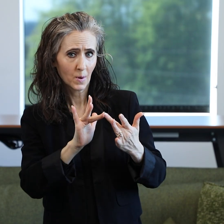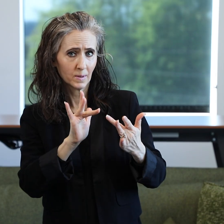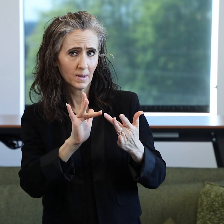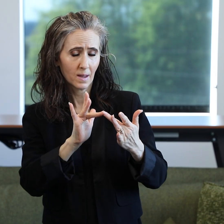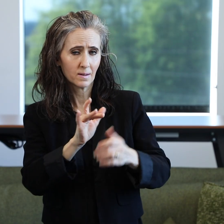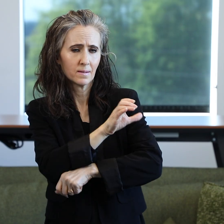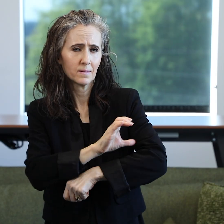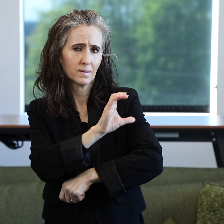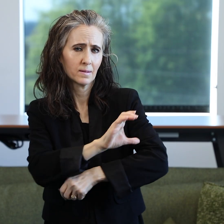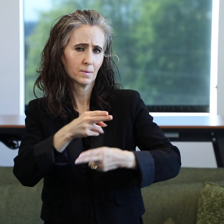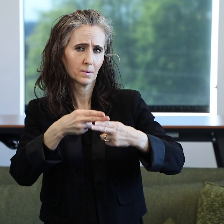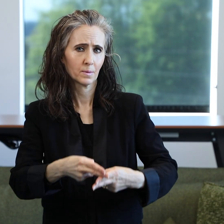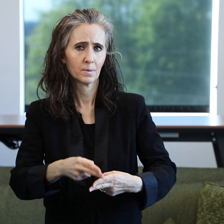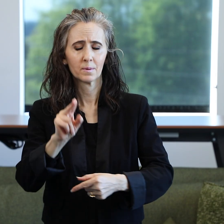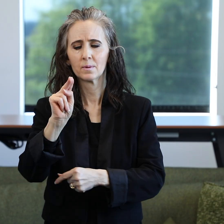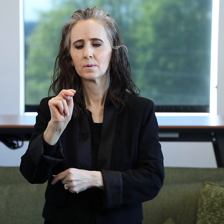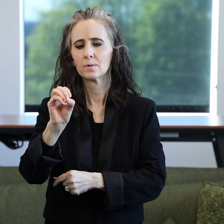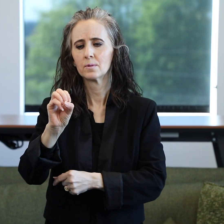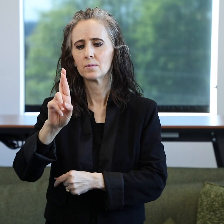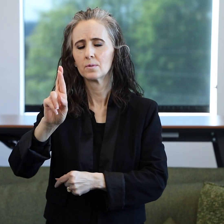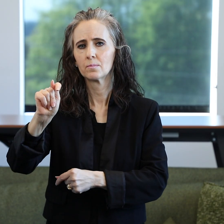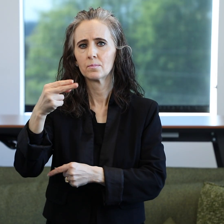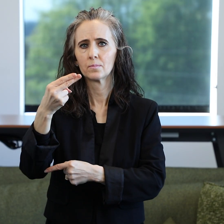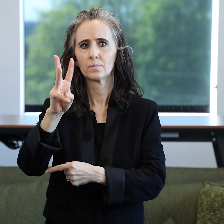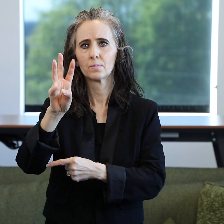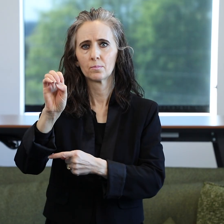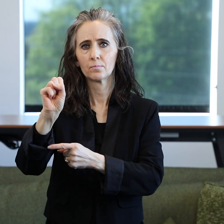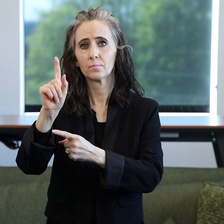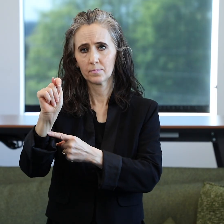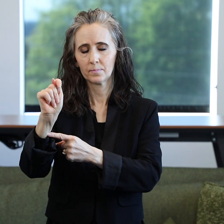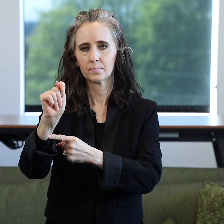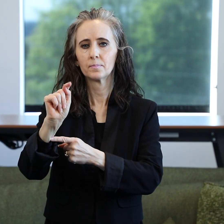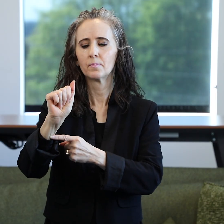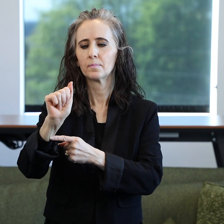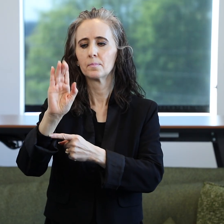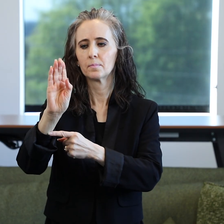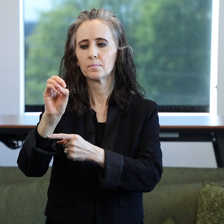you can get help from a clinic or the Northwest Abortion Access Fund.